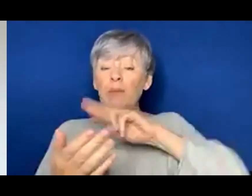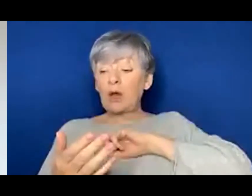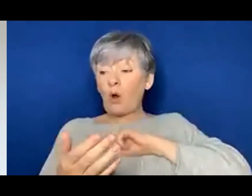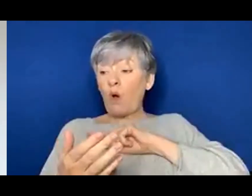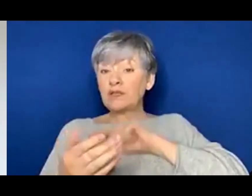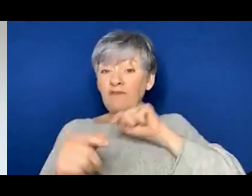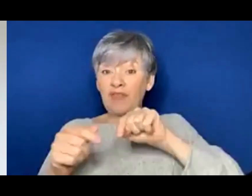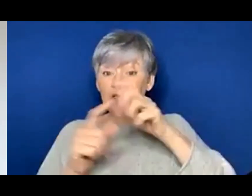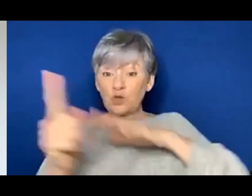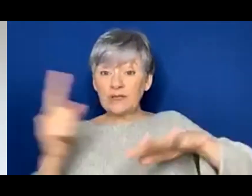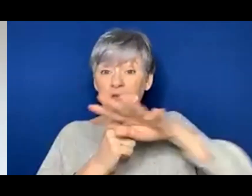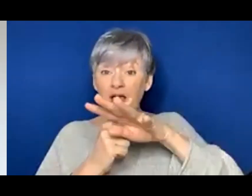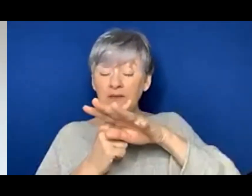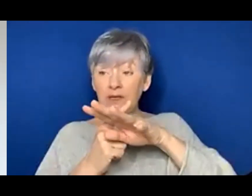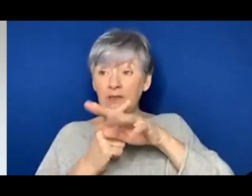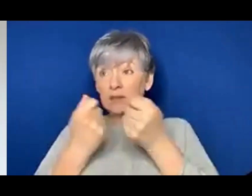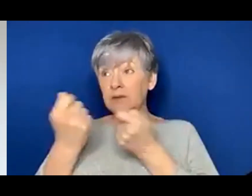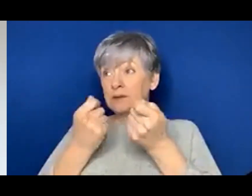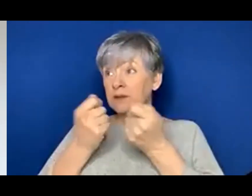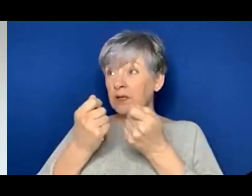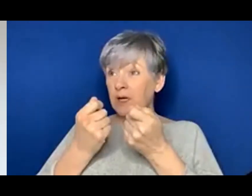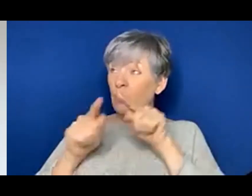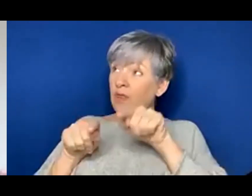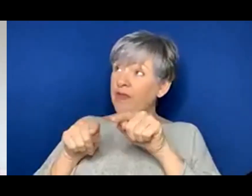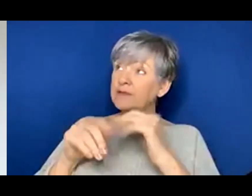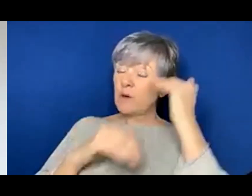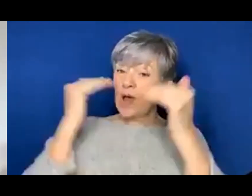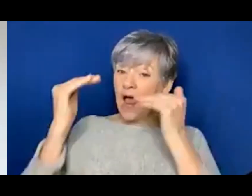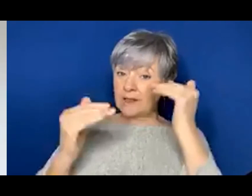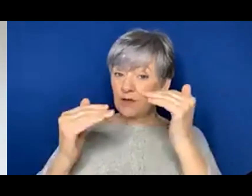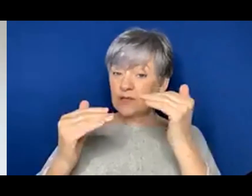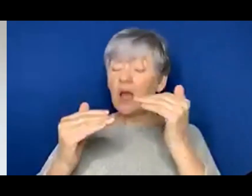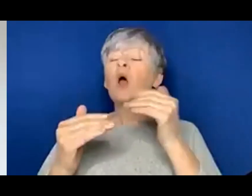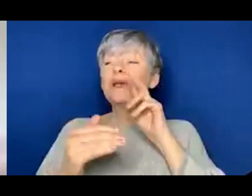coming to term with autistic adults, we are able to see the culture that comes with it,